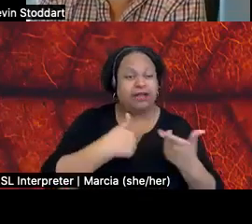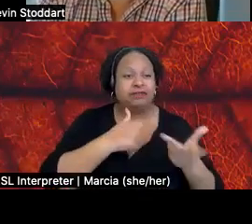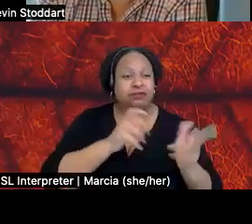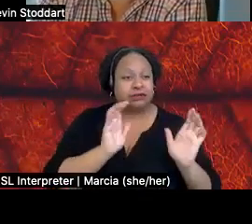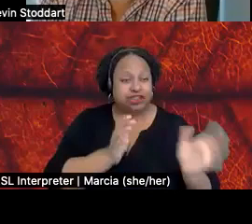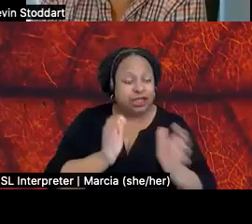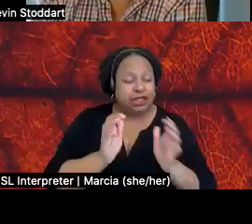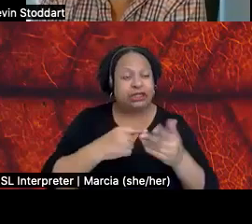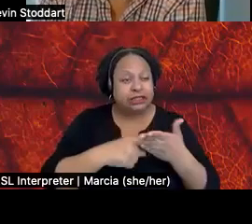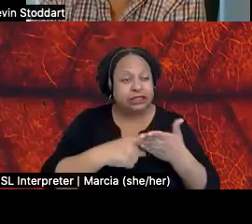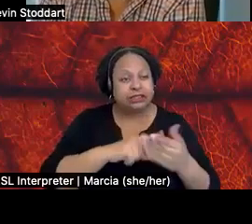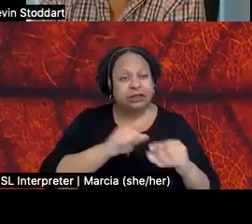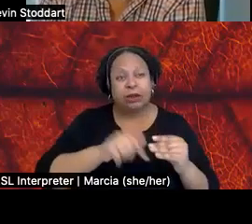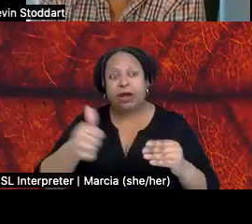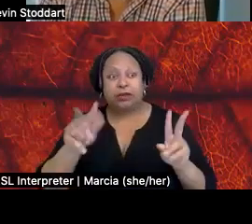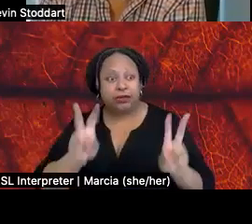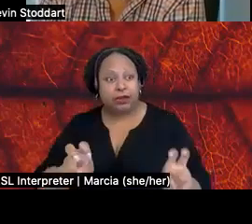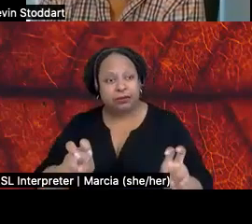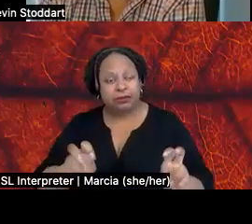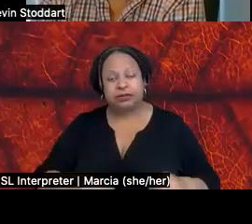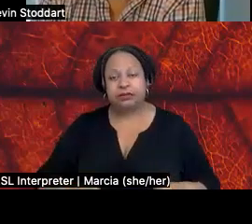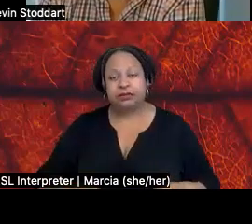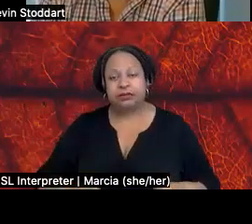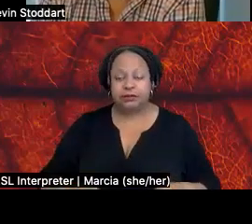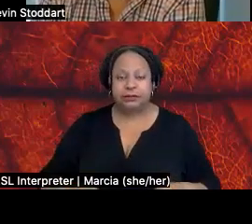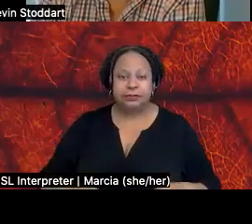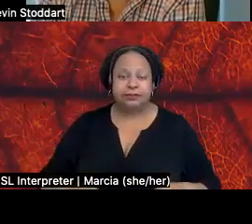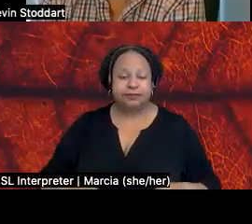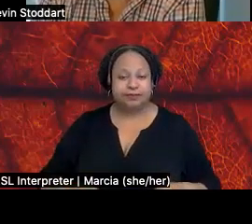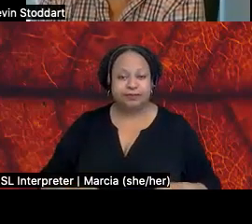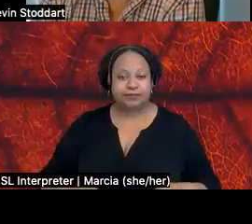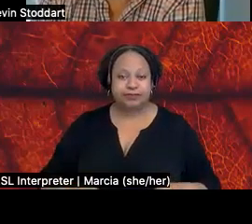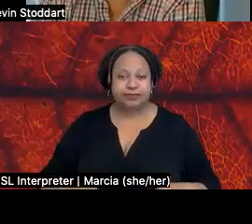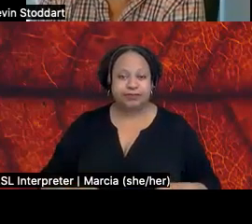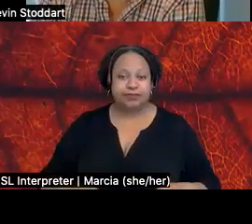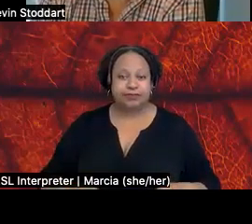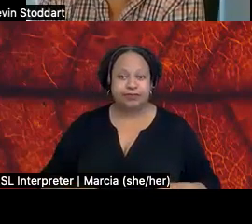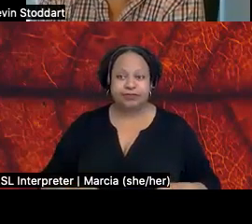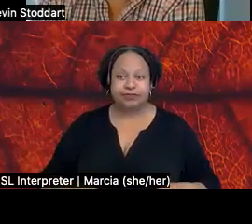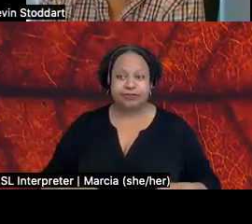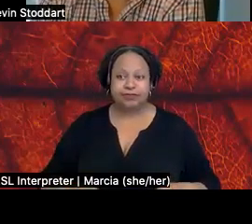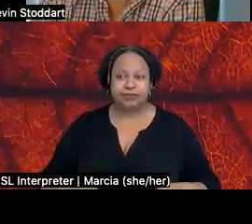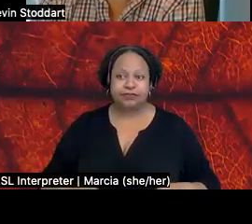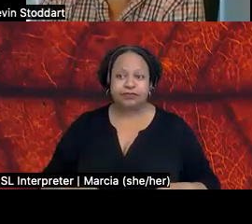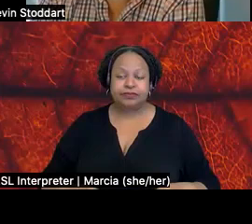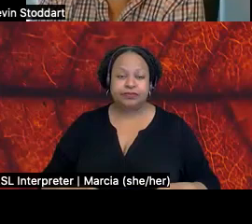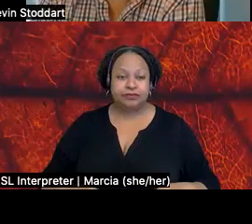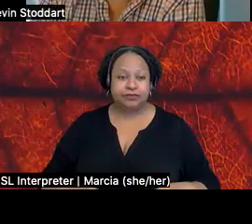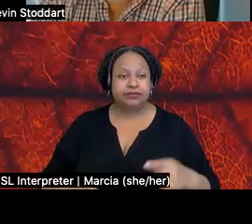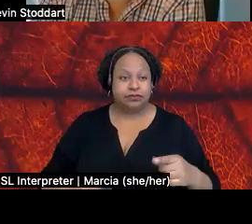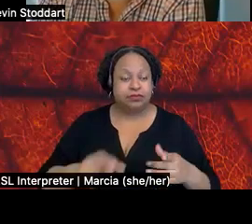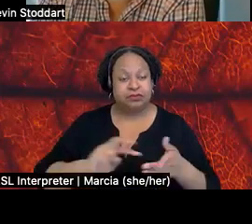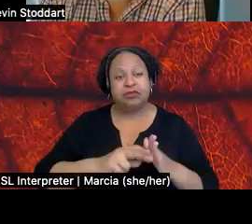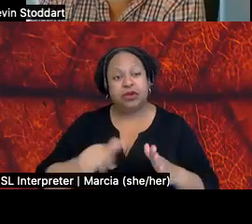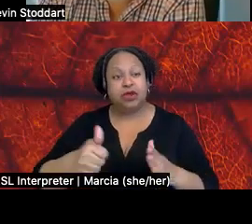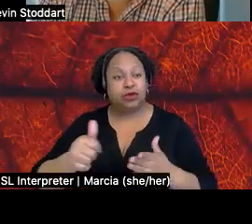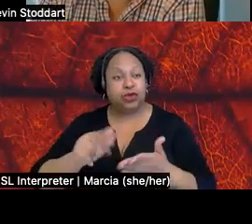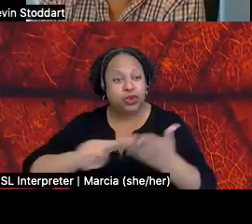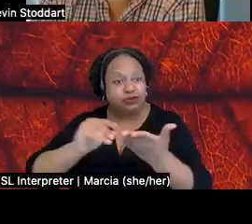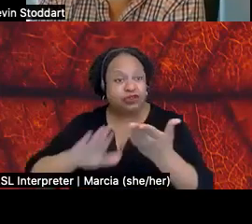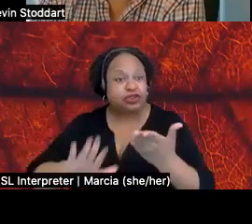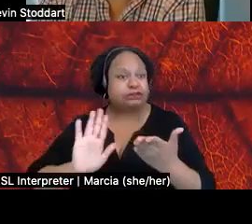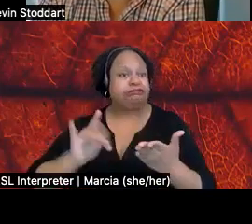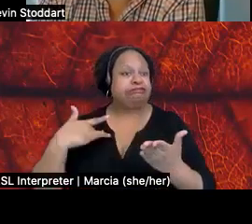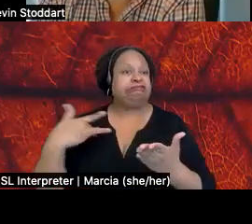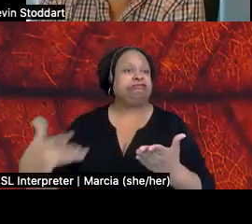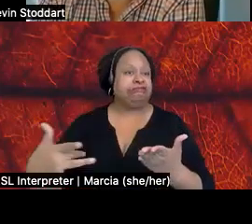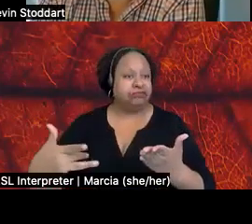like things that other university students might express interest in.